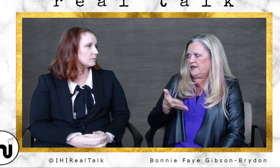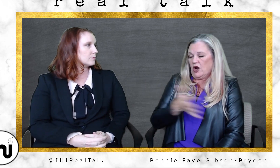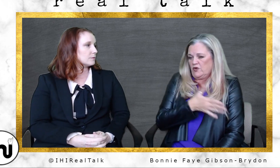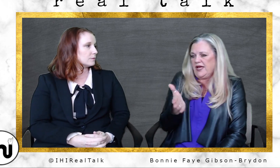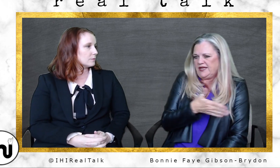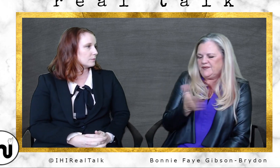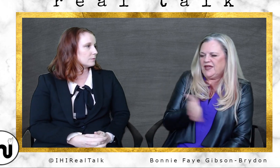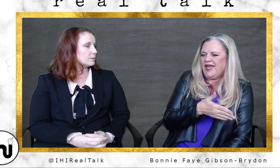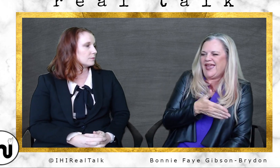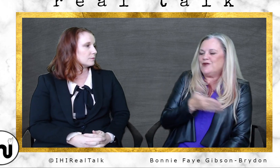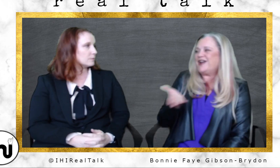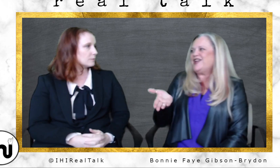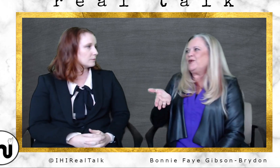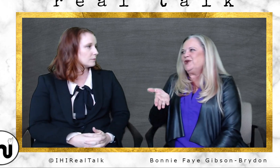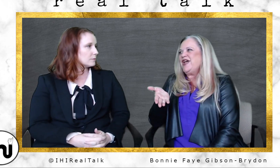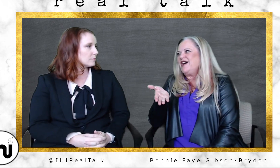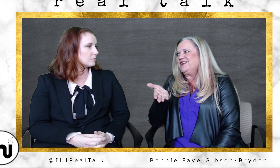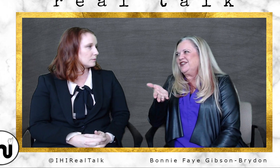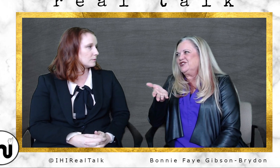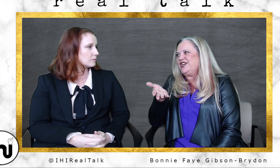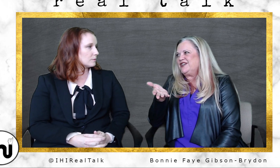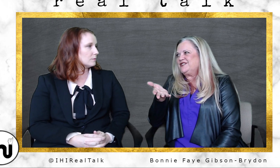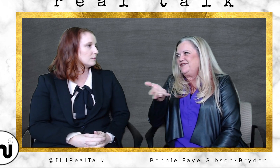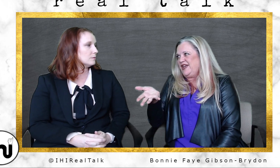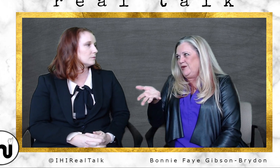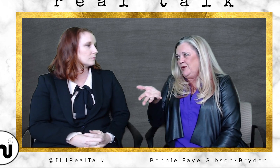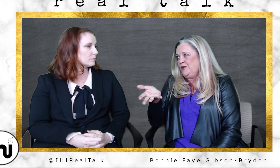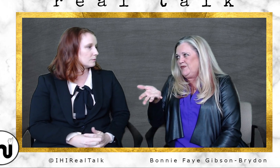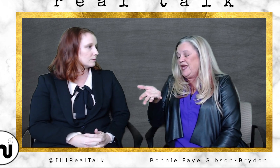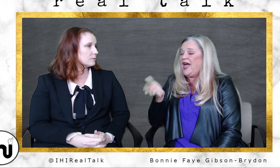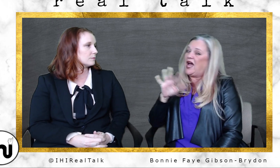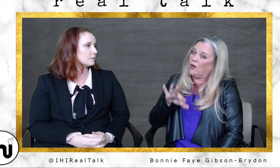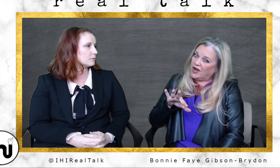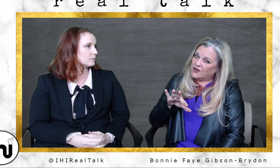already. And right now, we don't have a legal test available. However, the